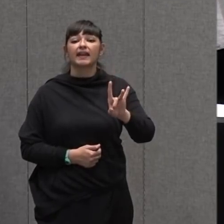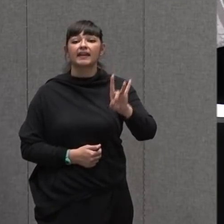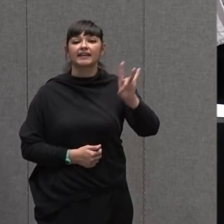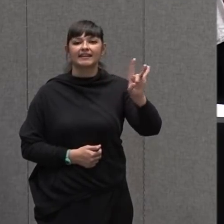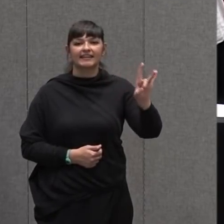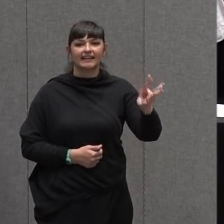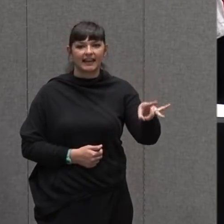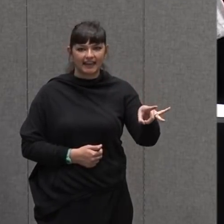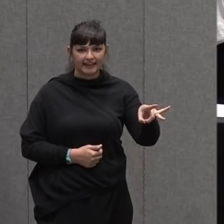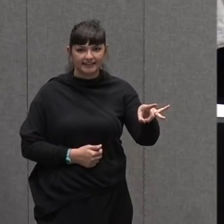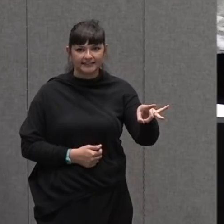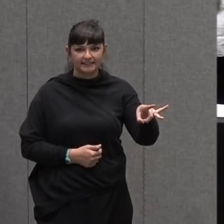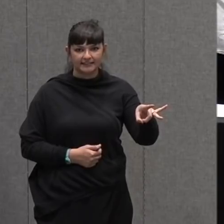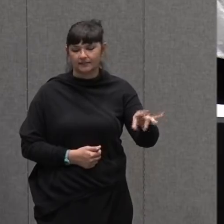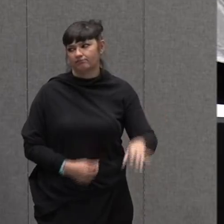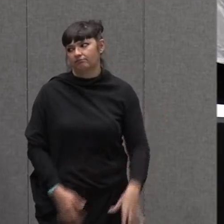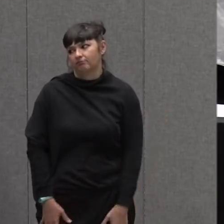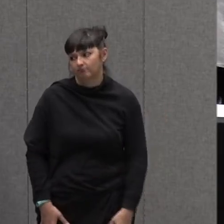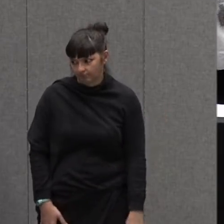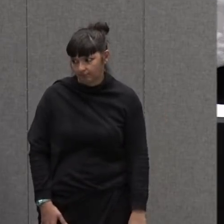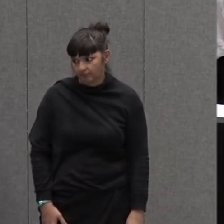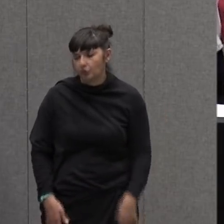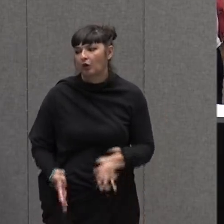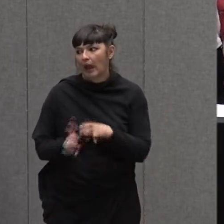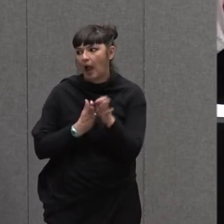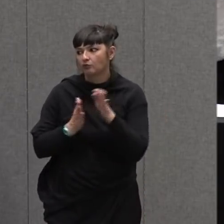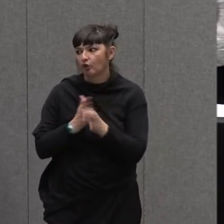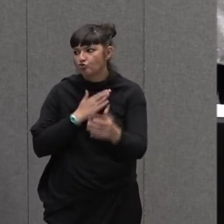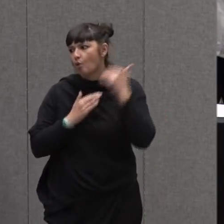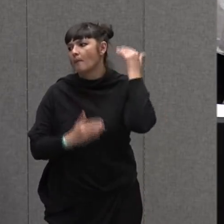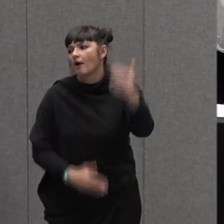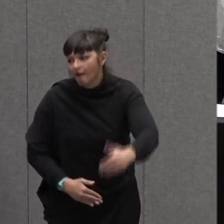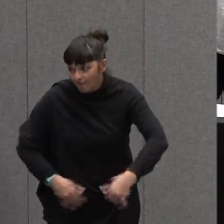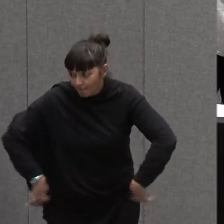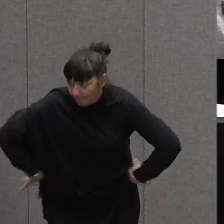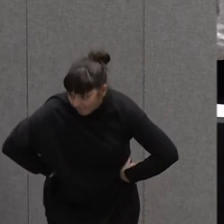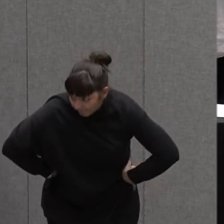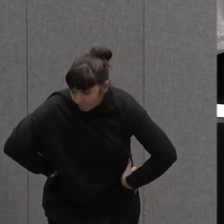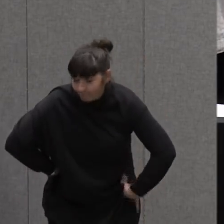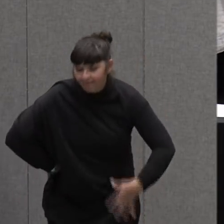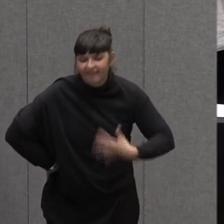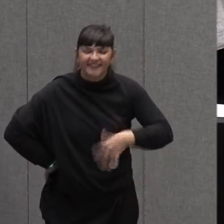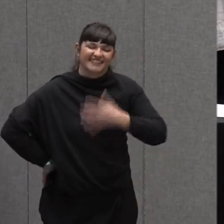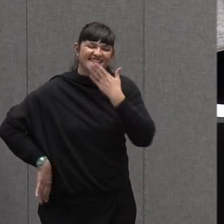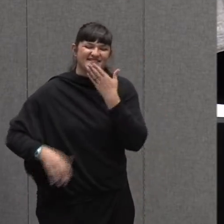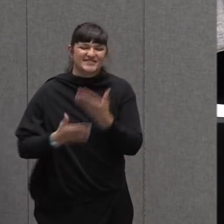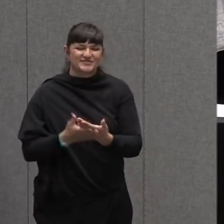I think you went way too far but that's okay. Okay. - That was good. That was really good. All right so again,